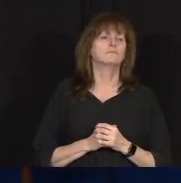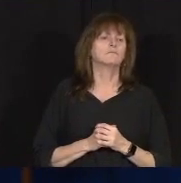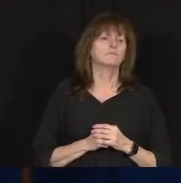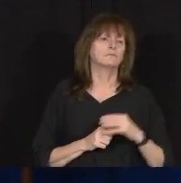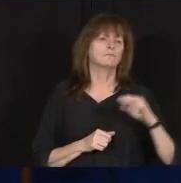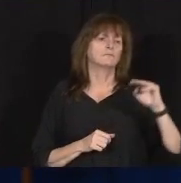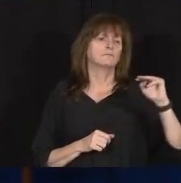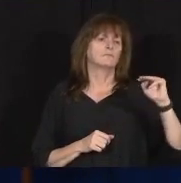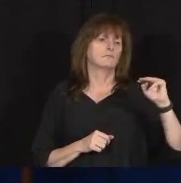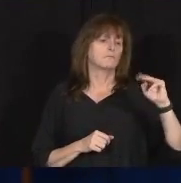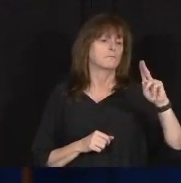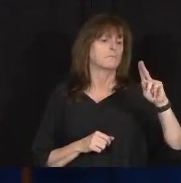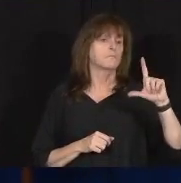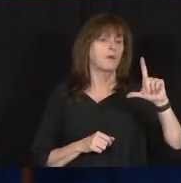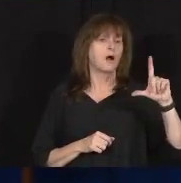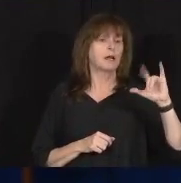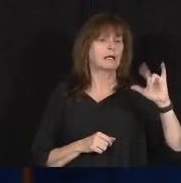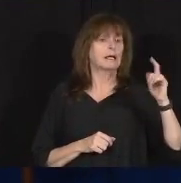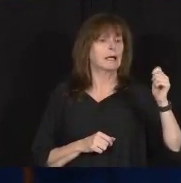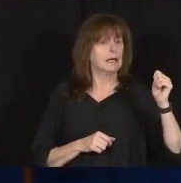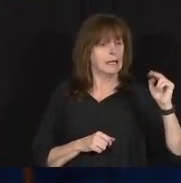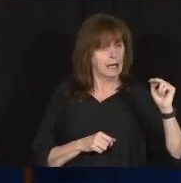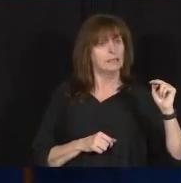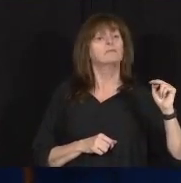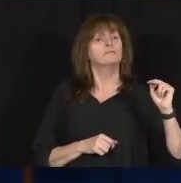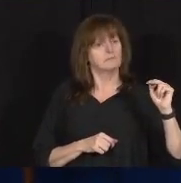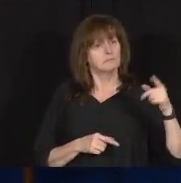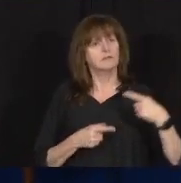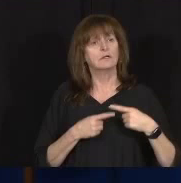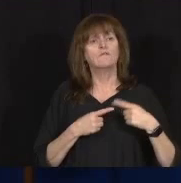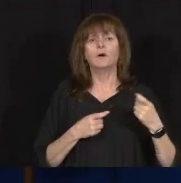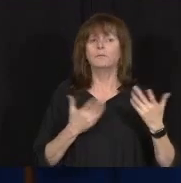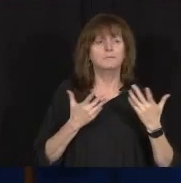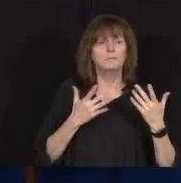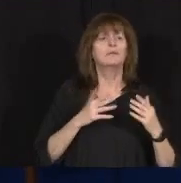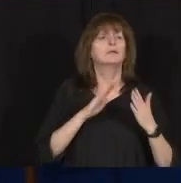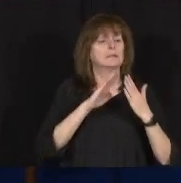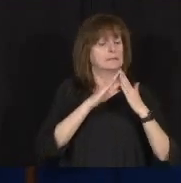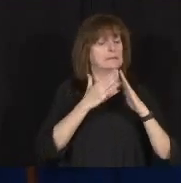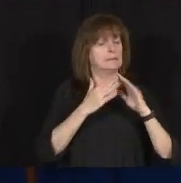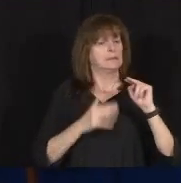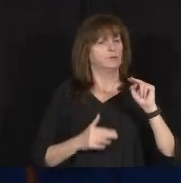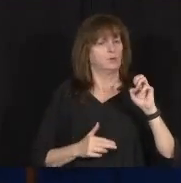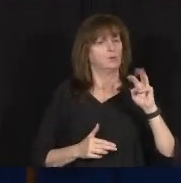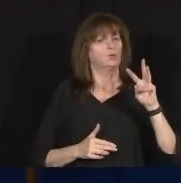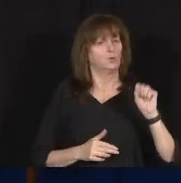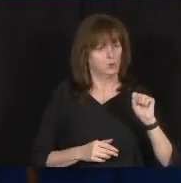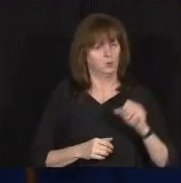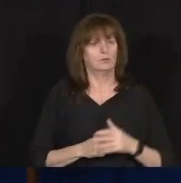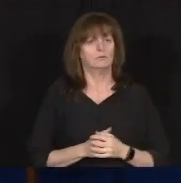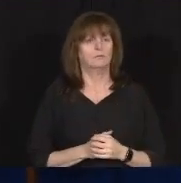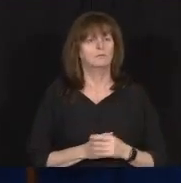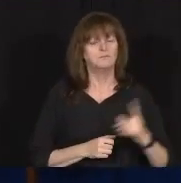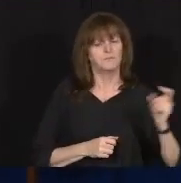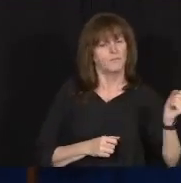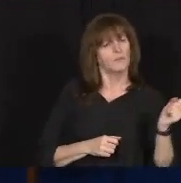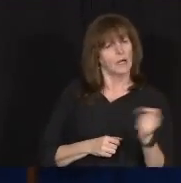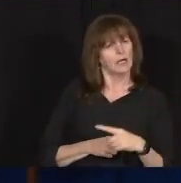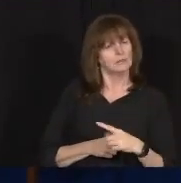SPEAKER: H i, Cynthia. My questions is actually very much online with the por